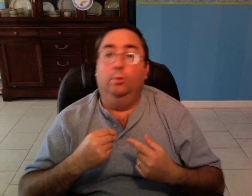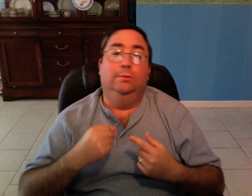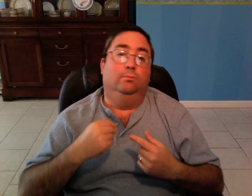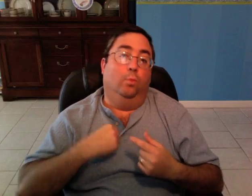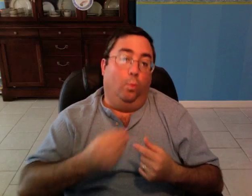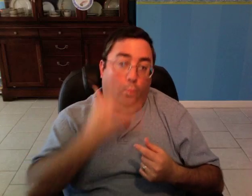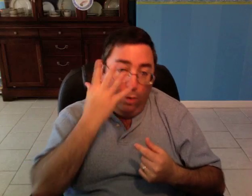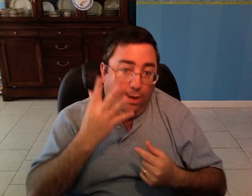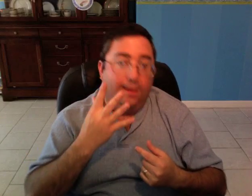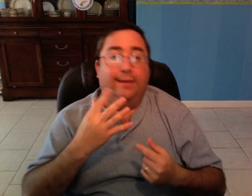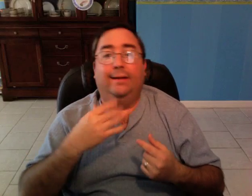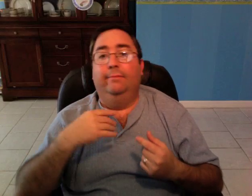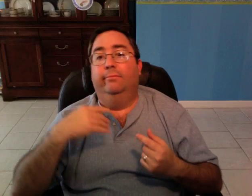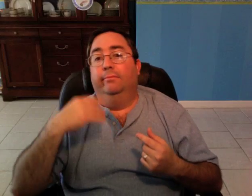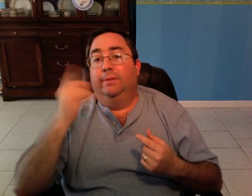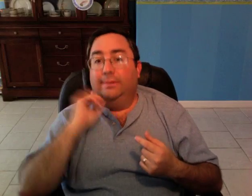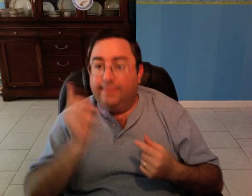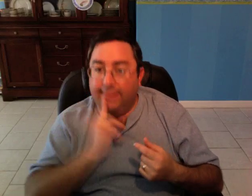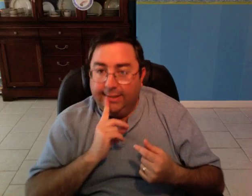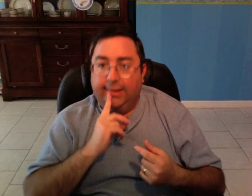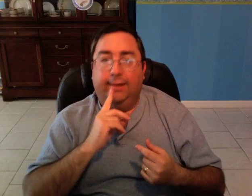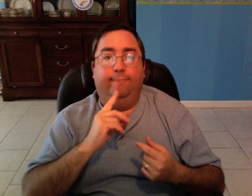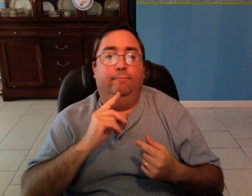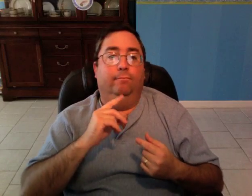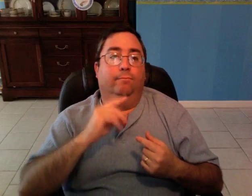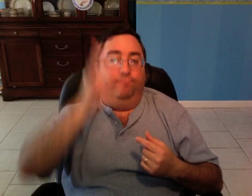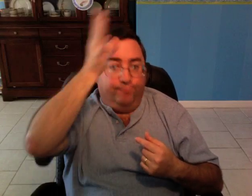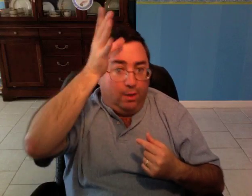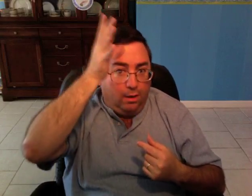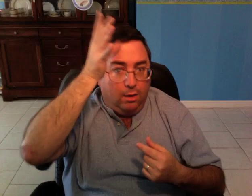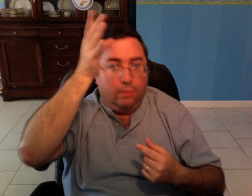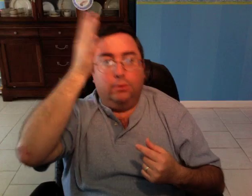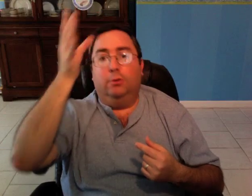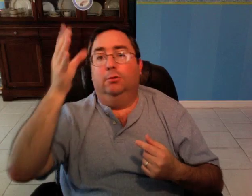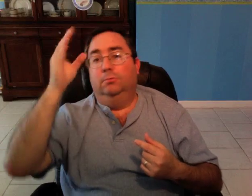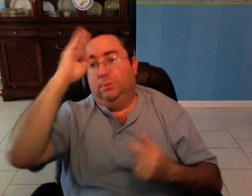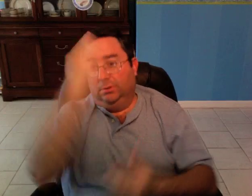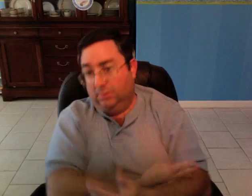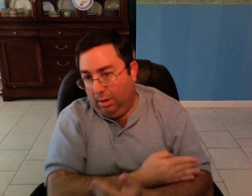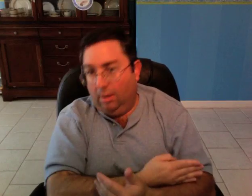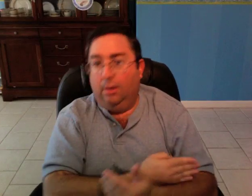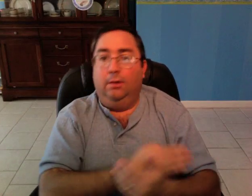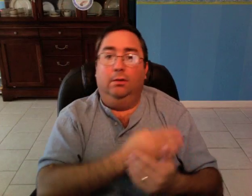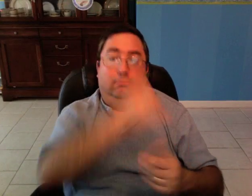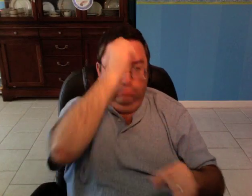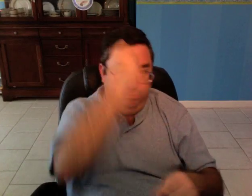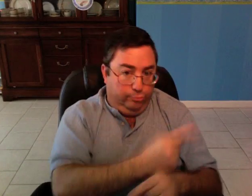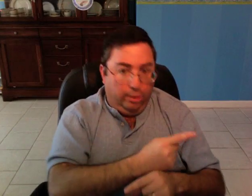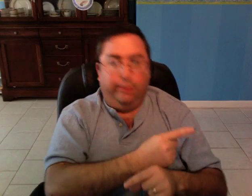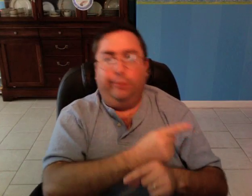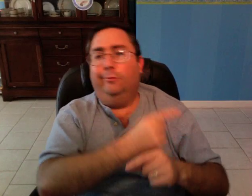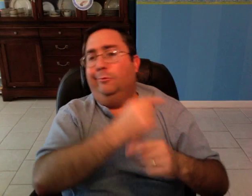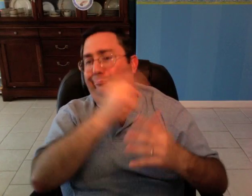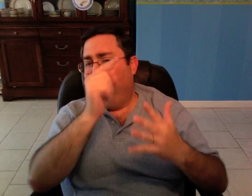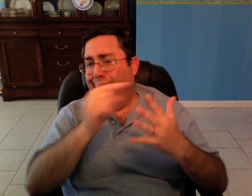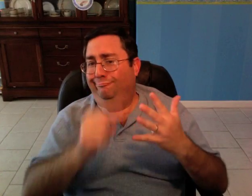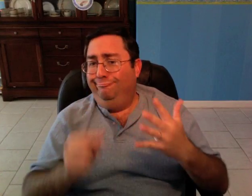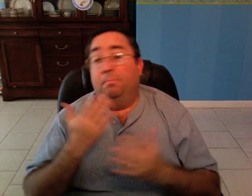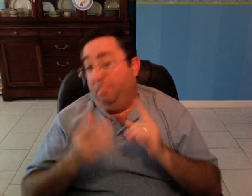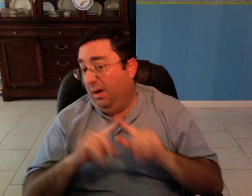White, son,